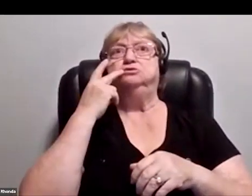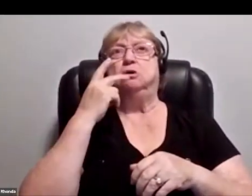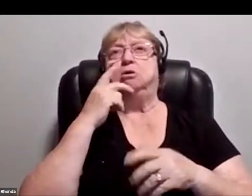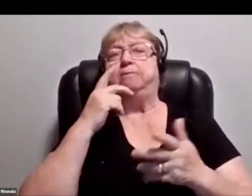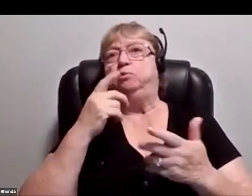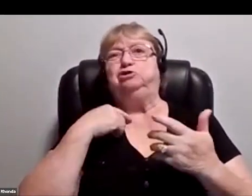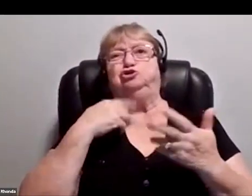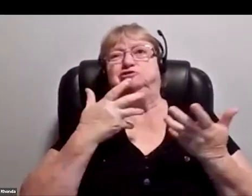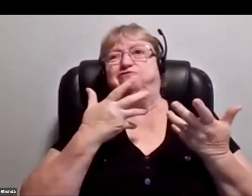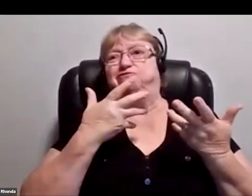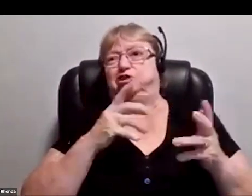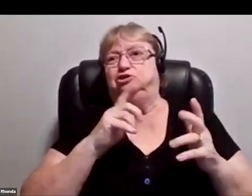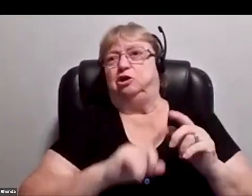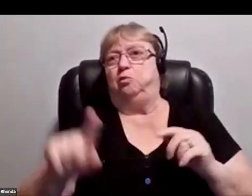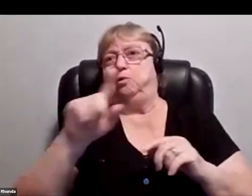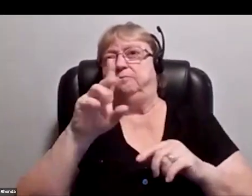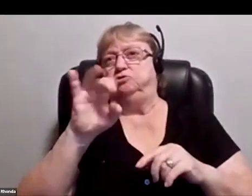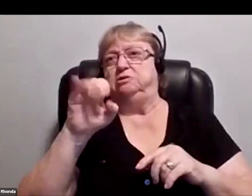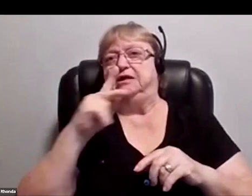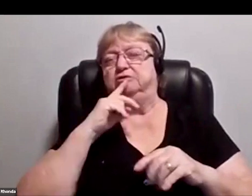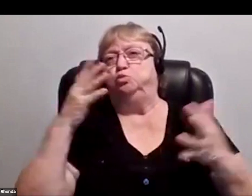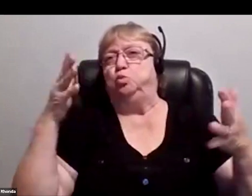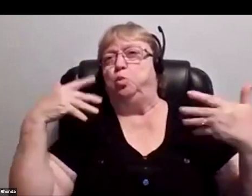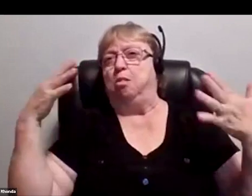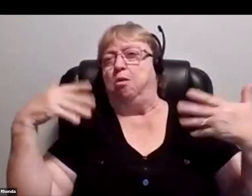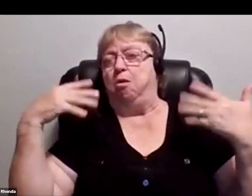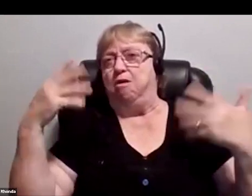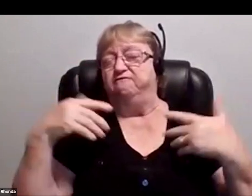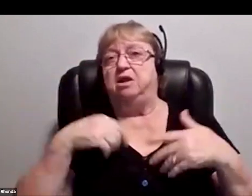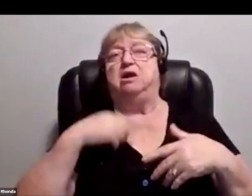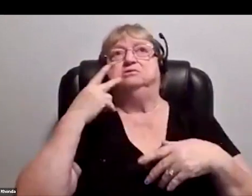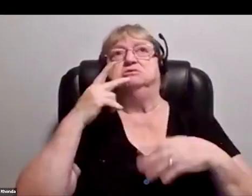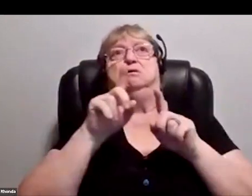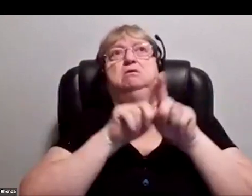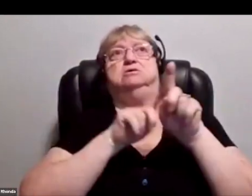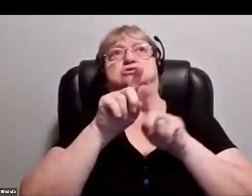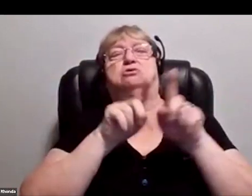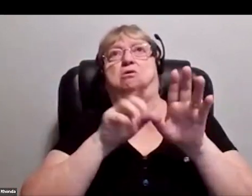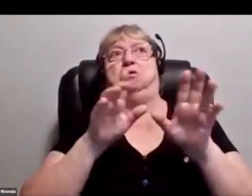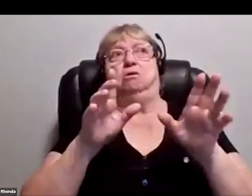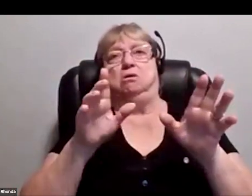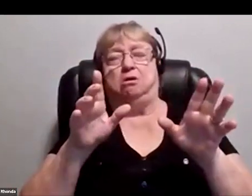and there was a star just staring directly at us. It's incredible after seeing nothing but sun for so long,